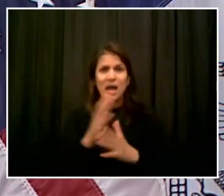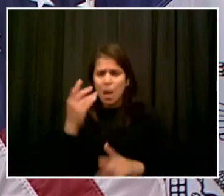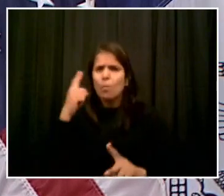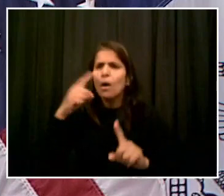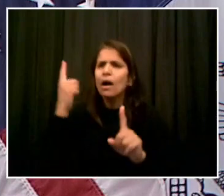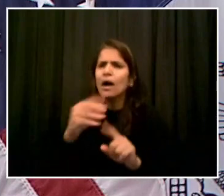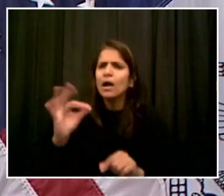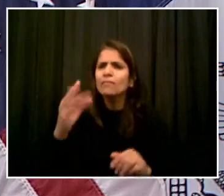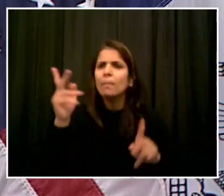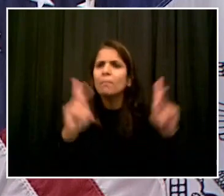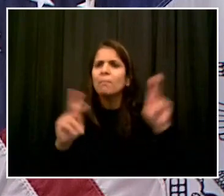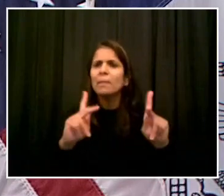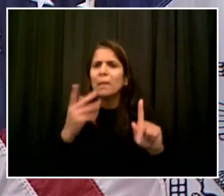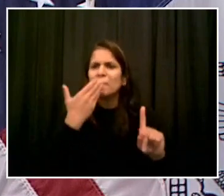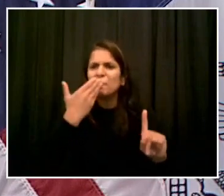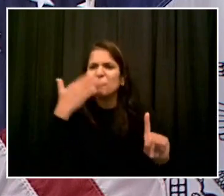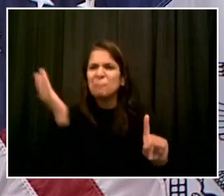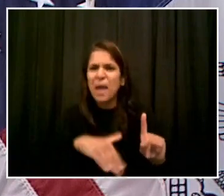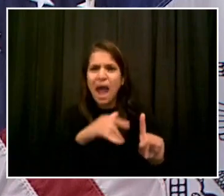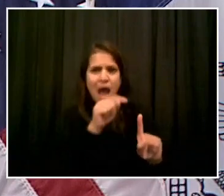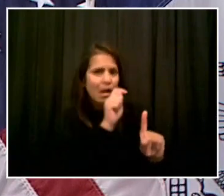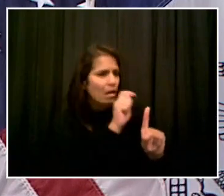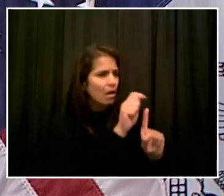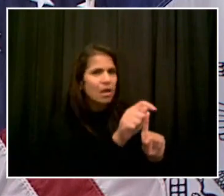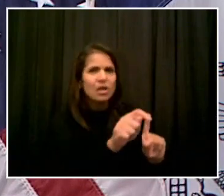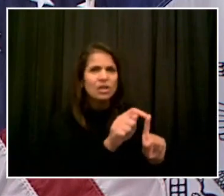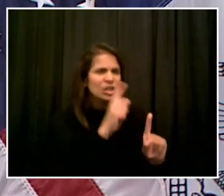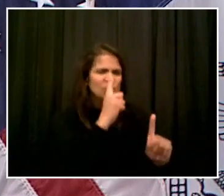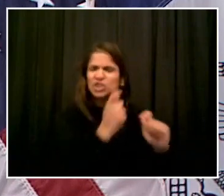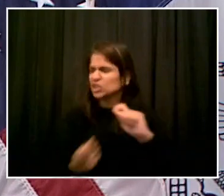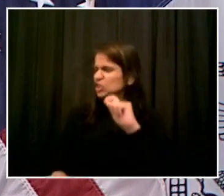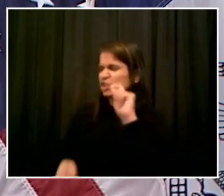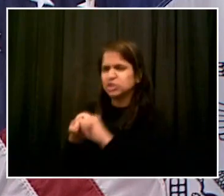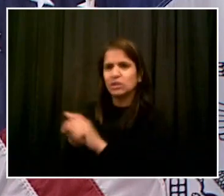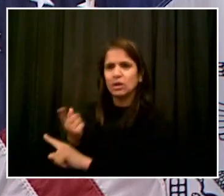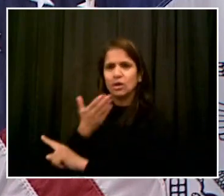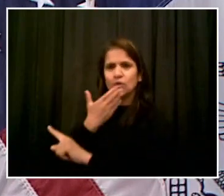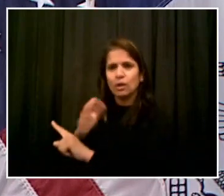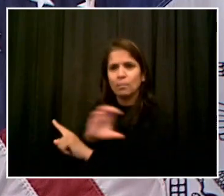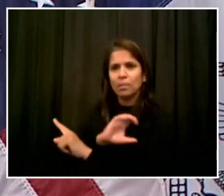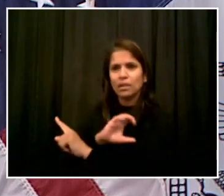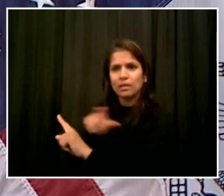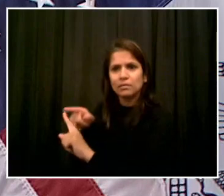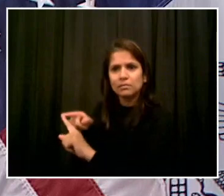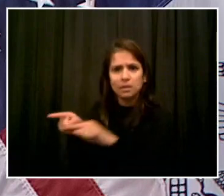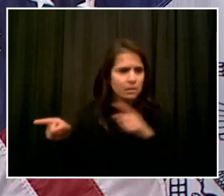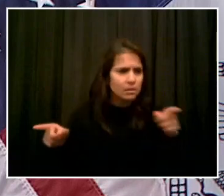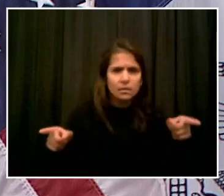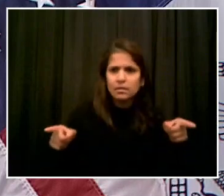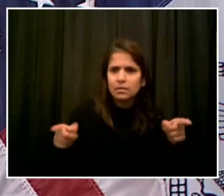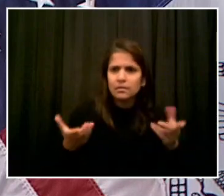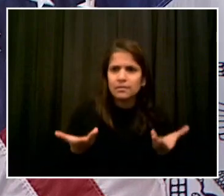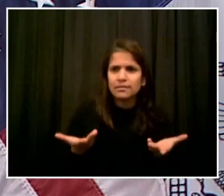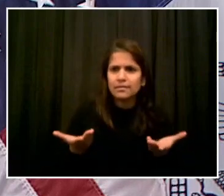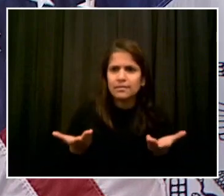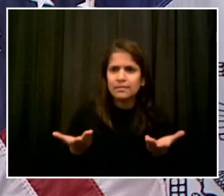HARM TO OUR OFFICERS. WE CANNOT ENDANGER OUR OFFICERS, BUT YOU COULD STRIKE A BALANCE AND HAVE THEM OUT IN